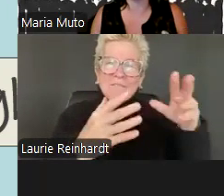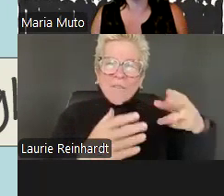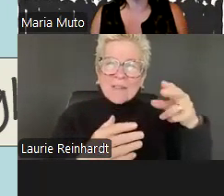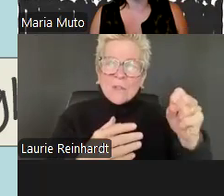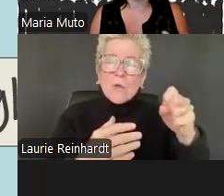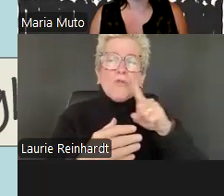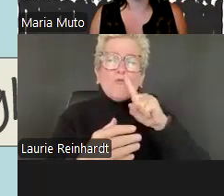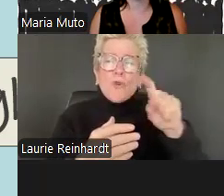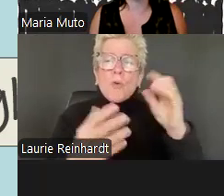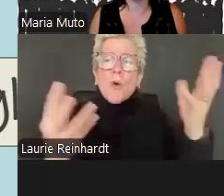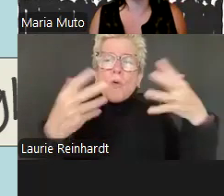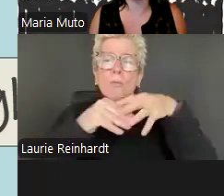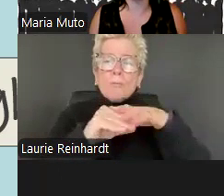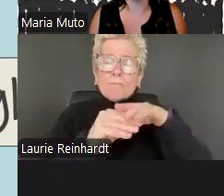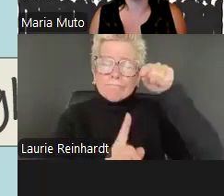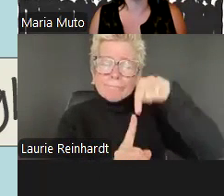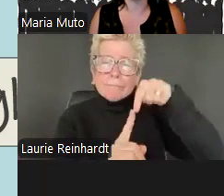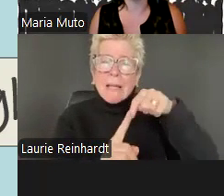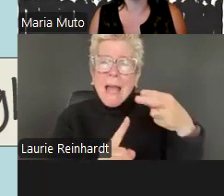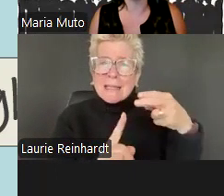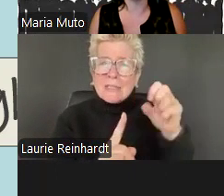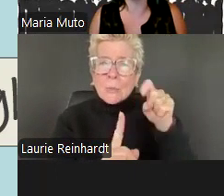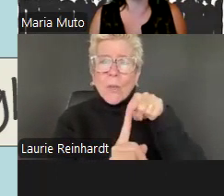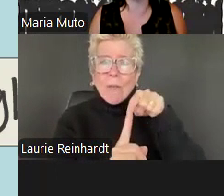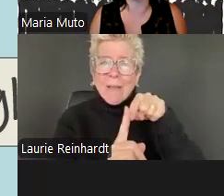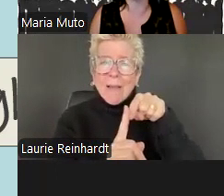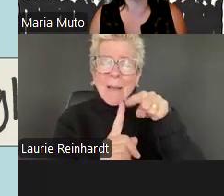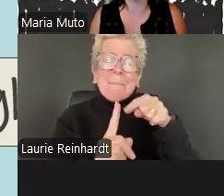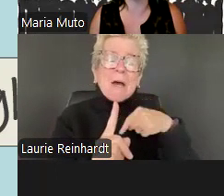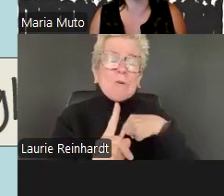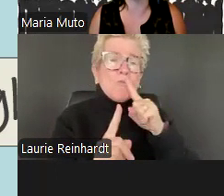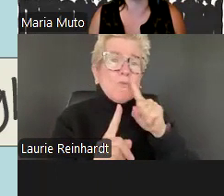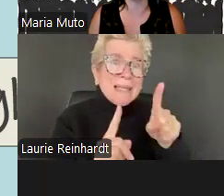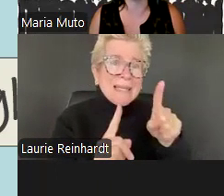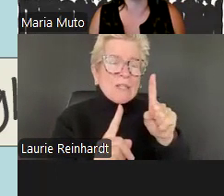but it's impossible to ask everyone to get all of this exploration and all of this work done